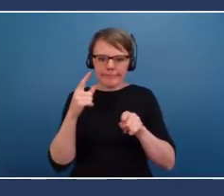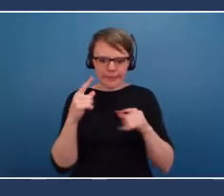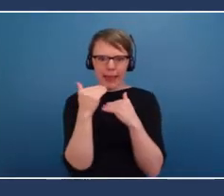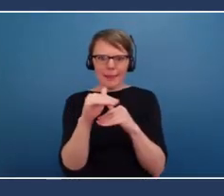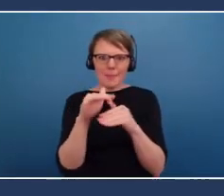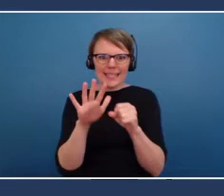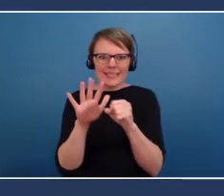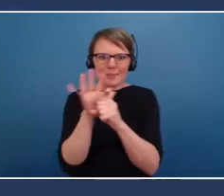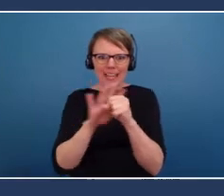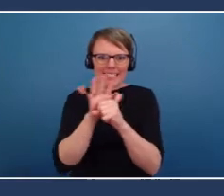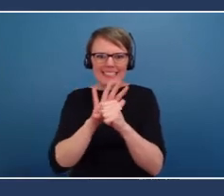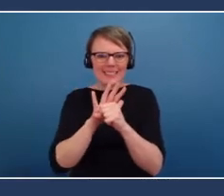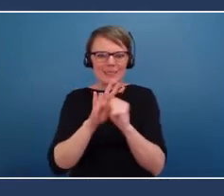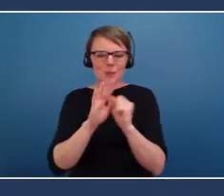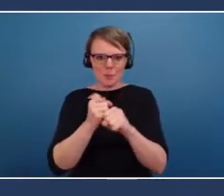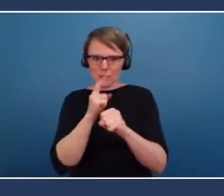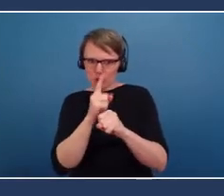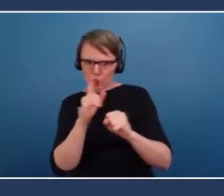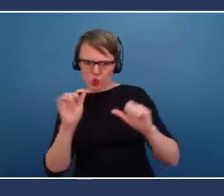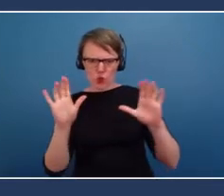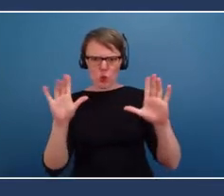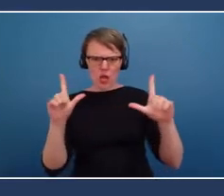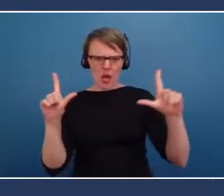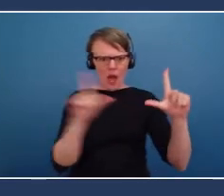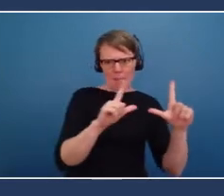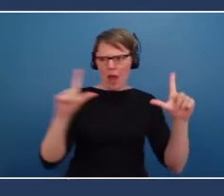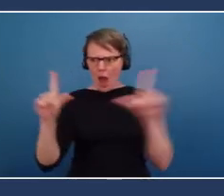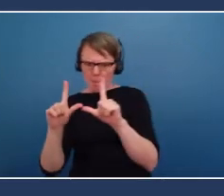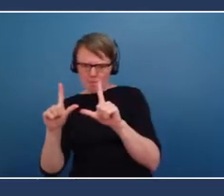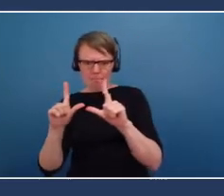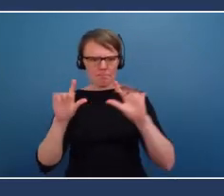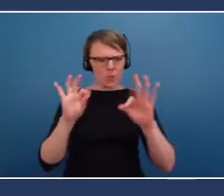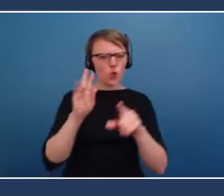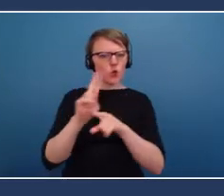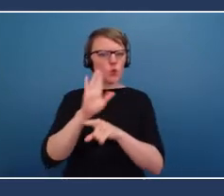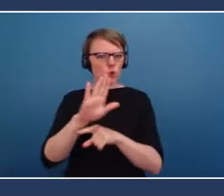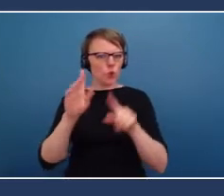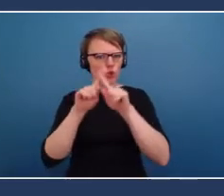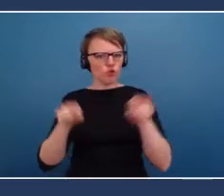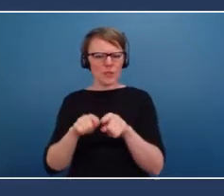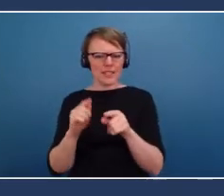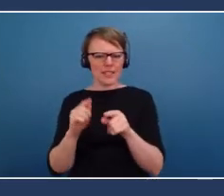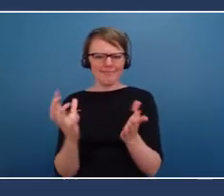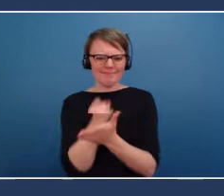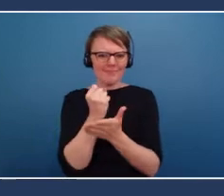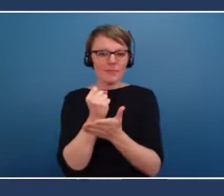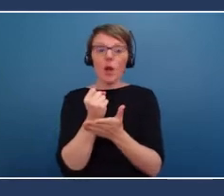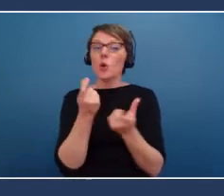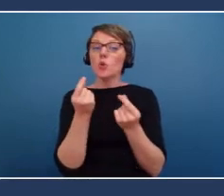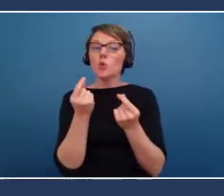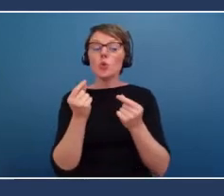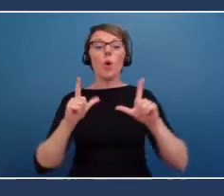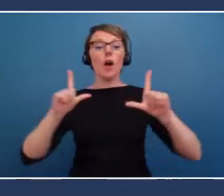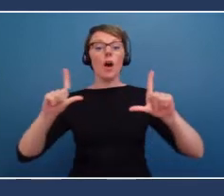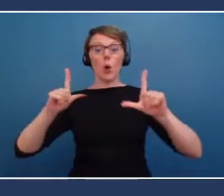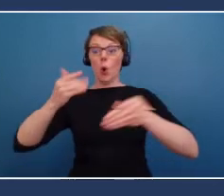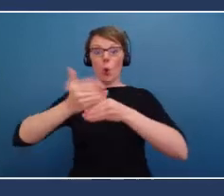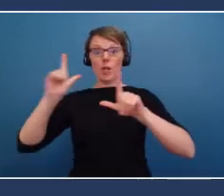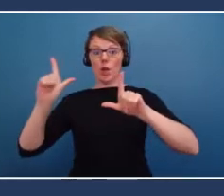are using most of the screen you’ve got. Really easy to do. All you have to do is drag it over to the left of the screen and it auto-snaps.